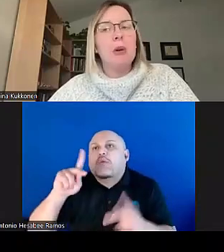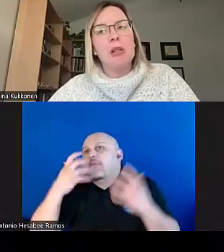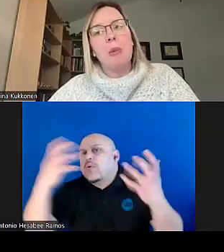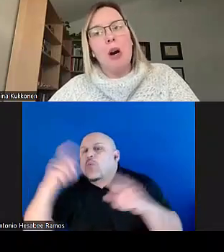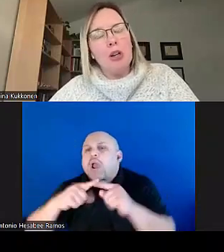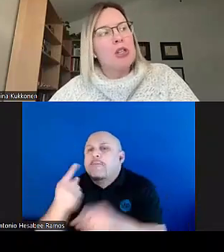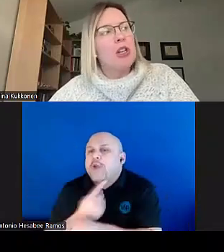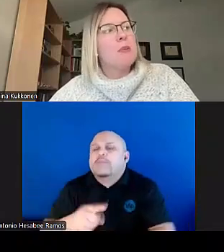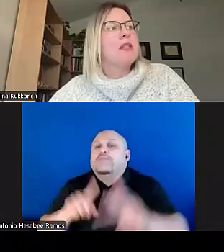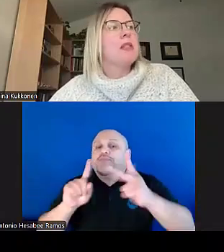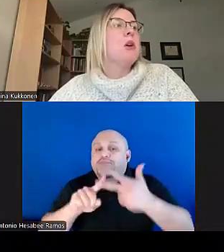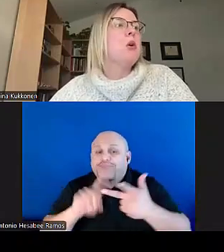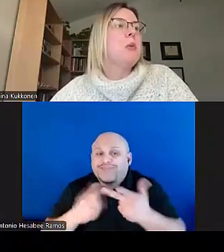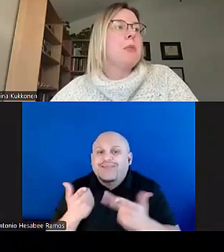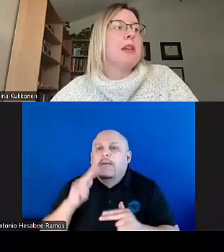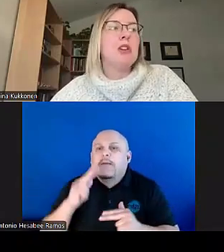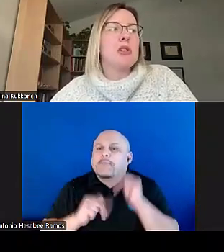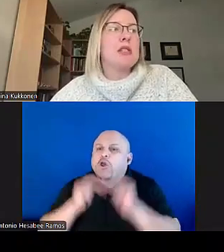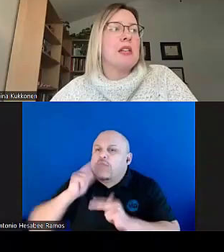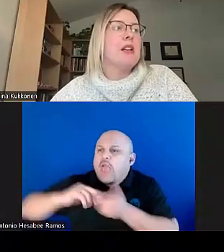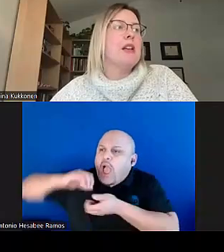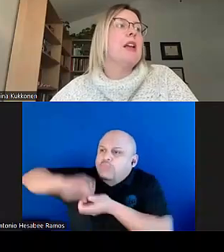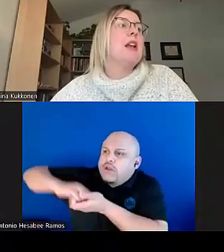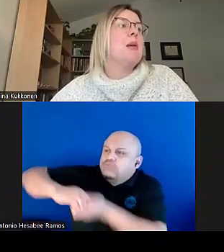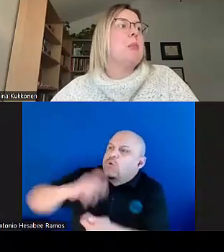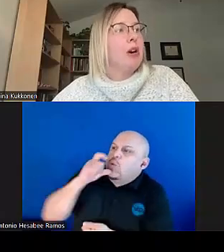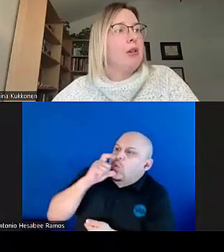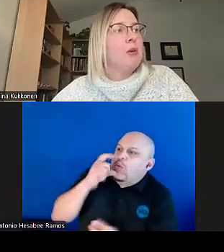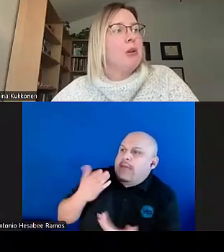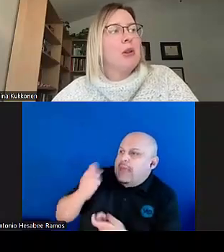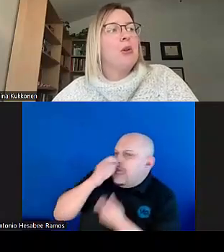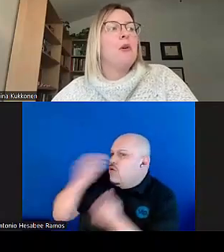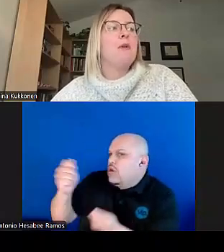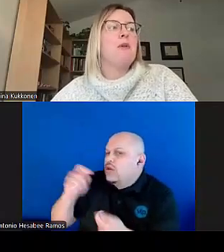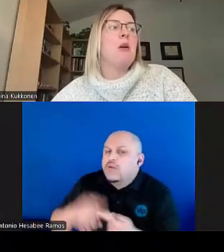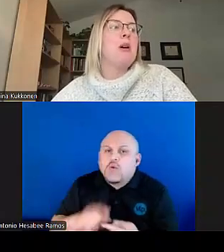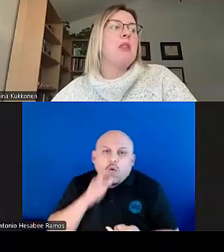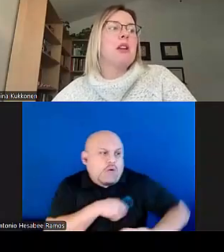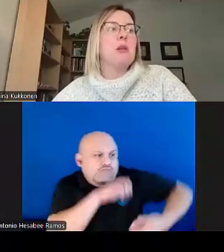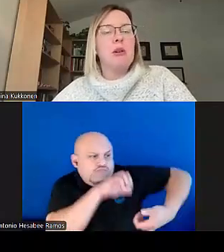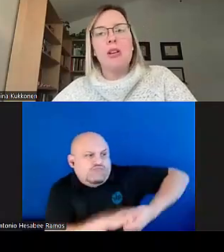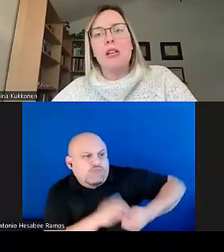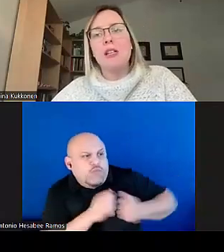building partnerships. Who might be interested in partnering with you from the communities,